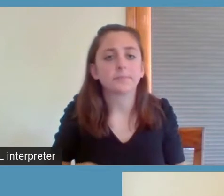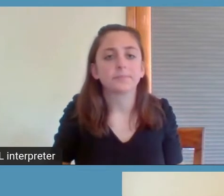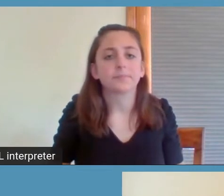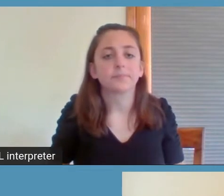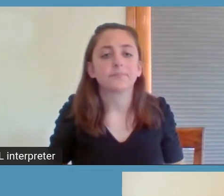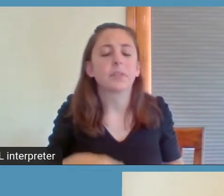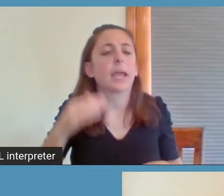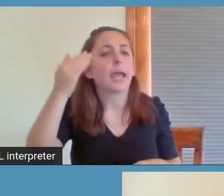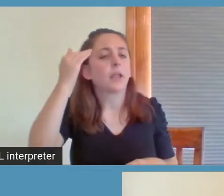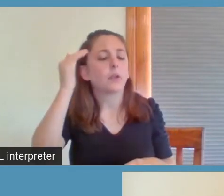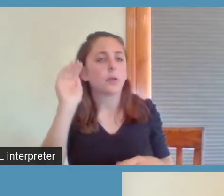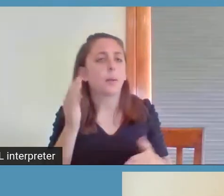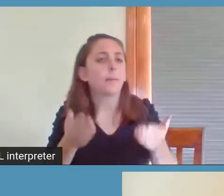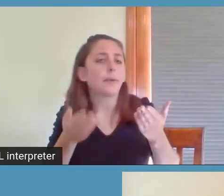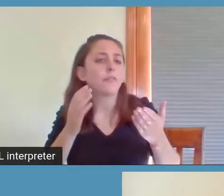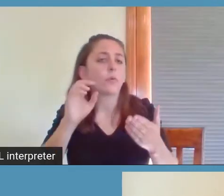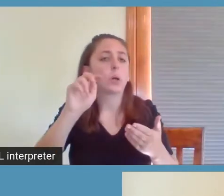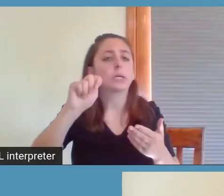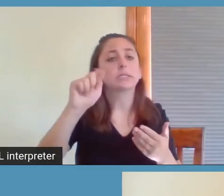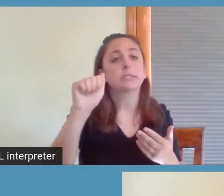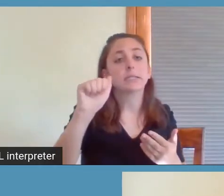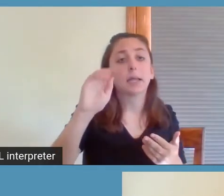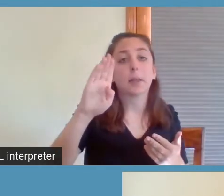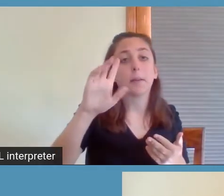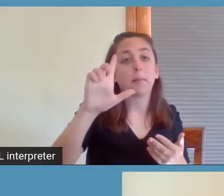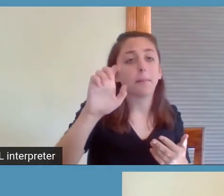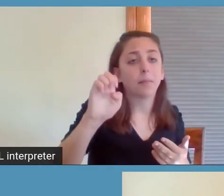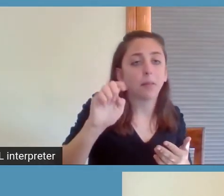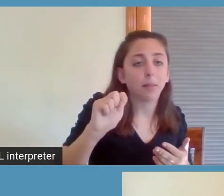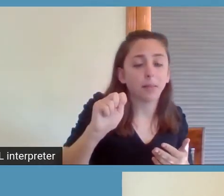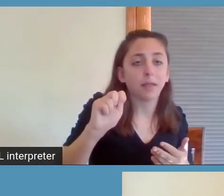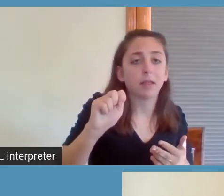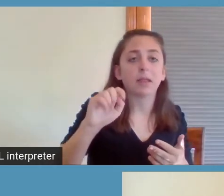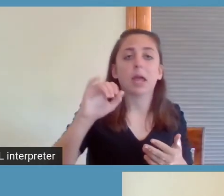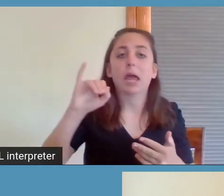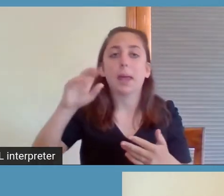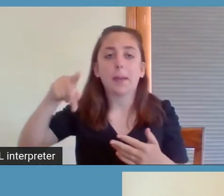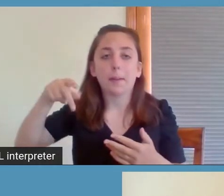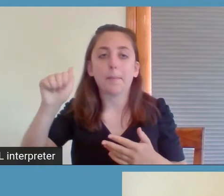maybe for a tablet or an ipad but i don't think walking through a walkthrough of a gallery space